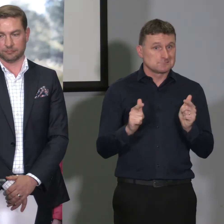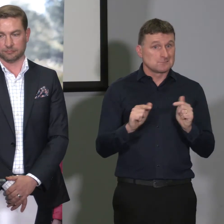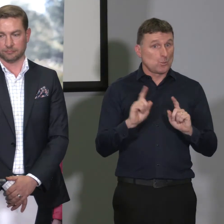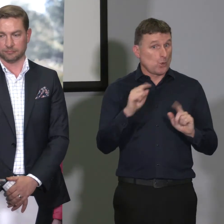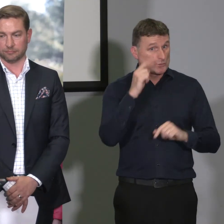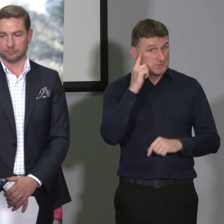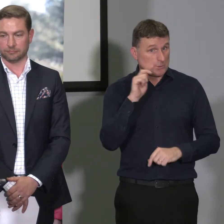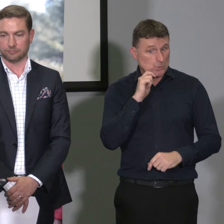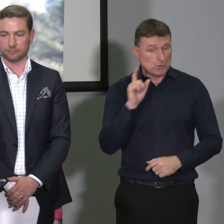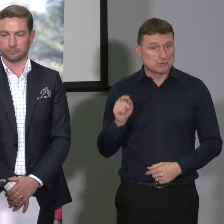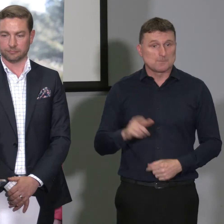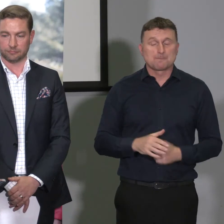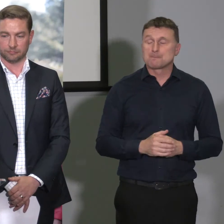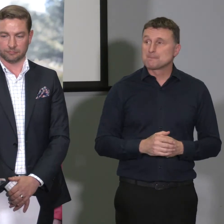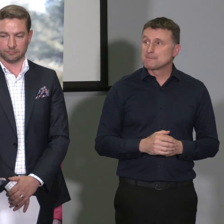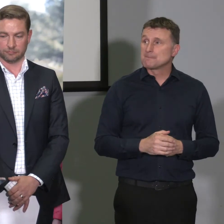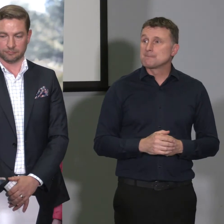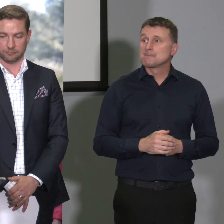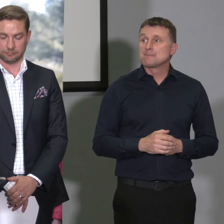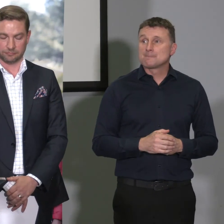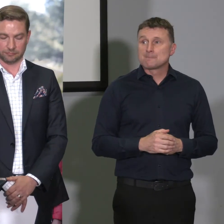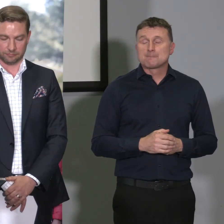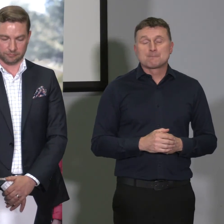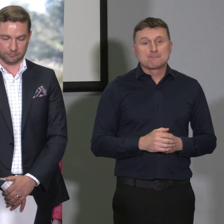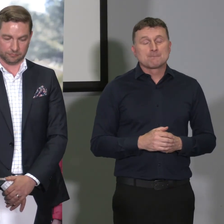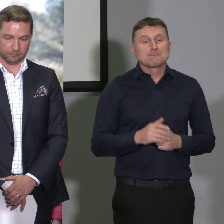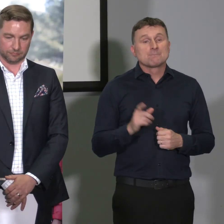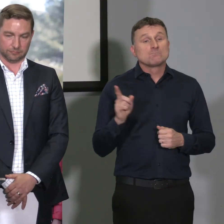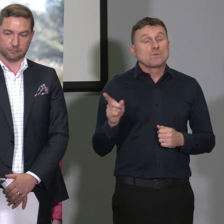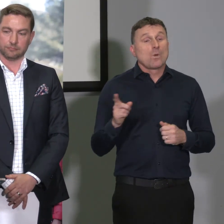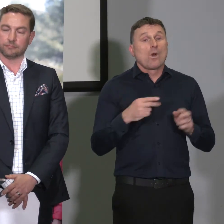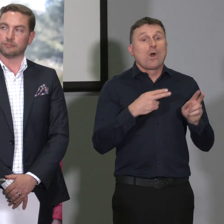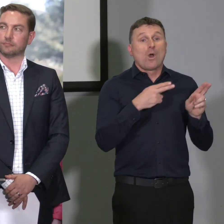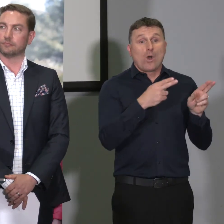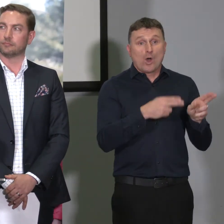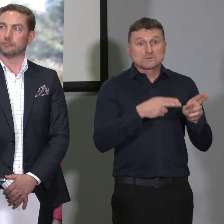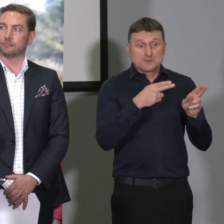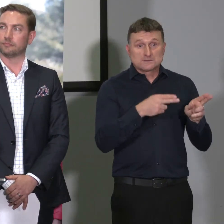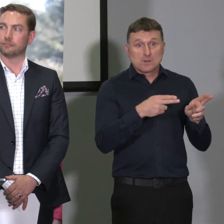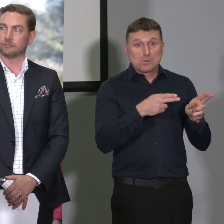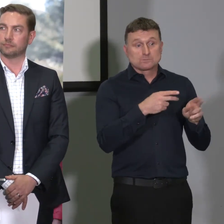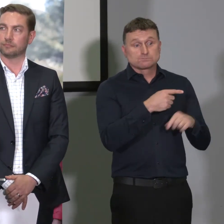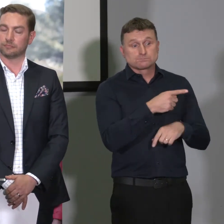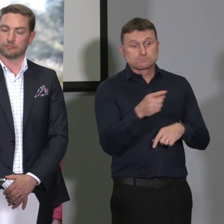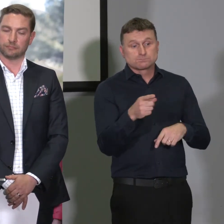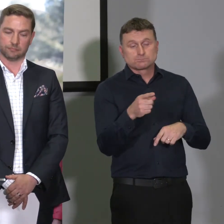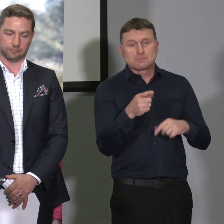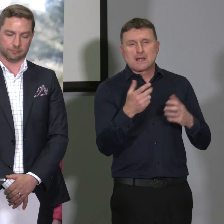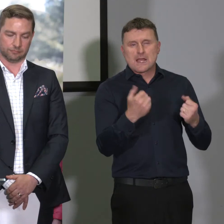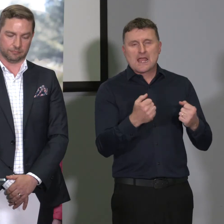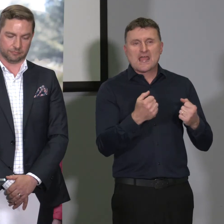Every hospital, in every place were planned care has